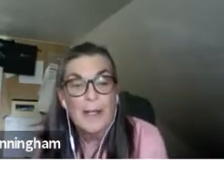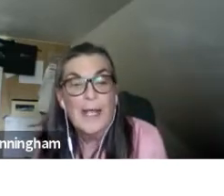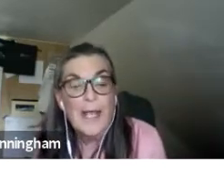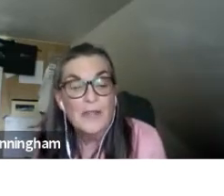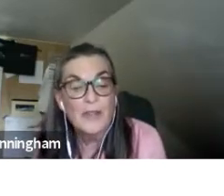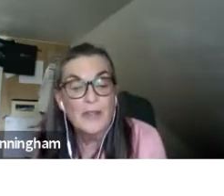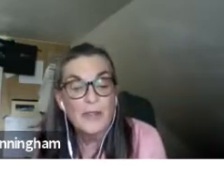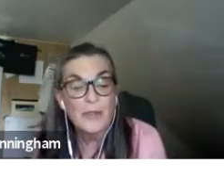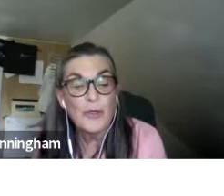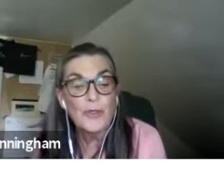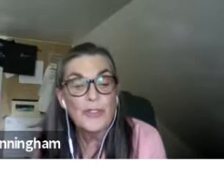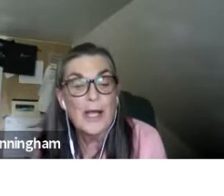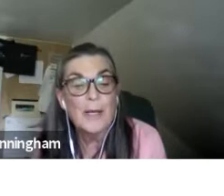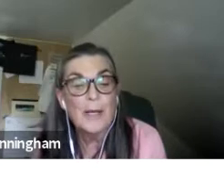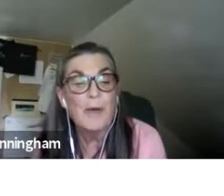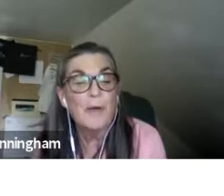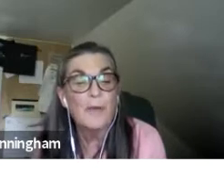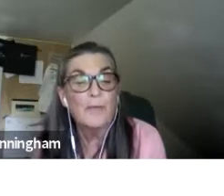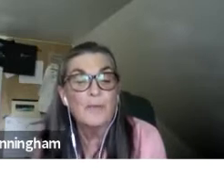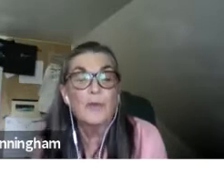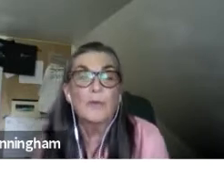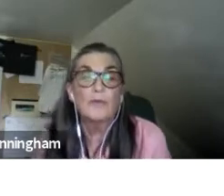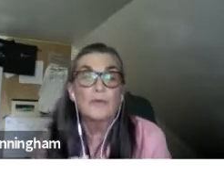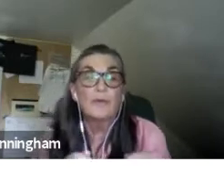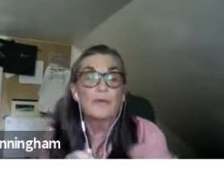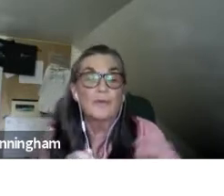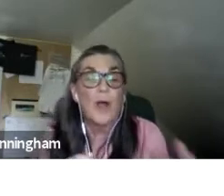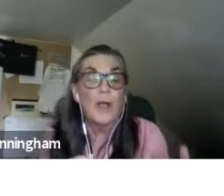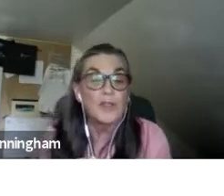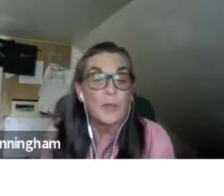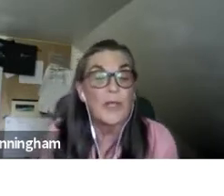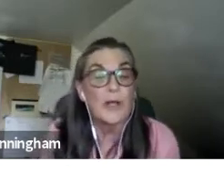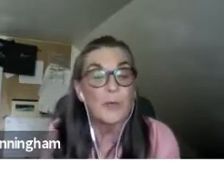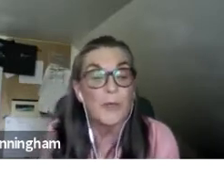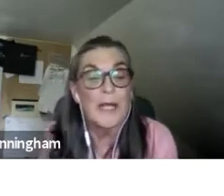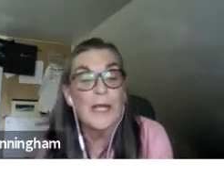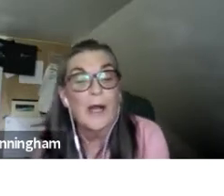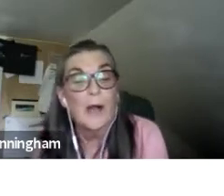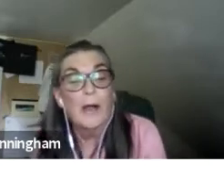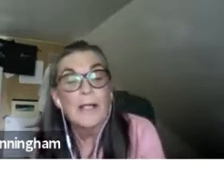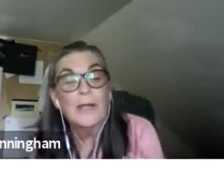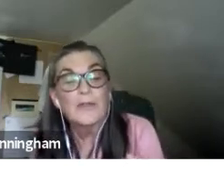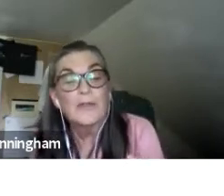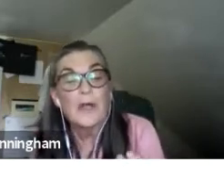And the third type of drawings we can create is skull